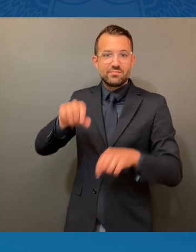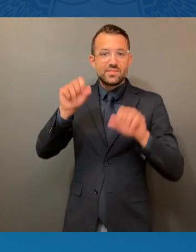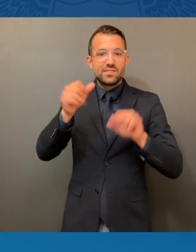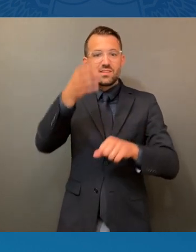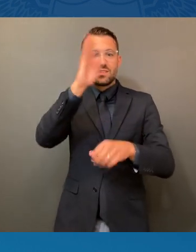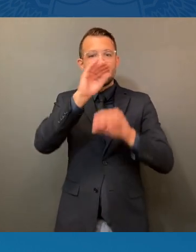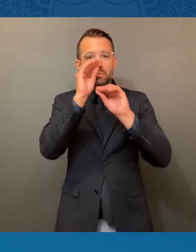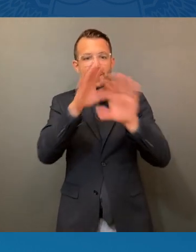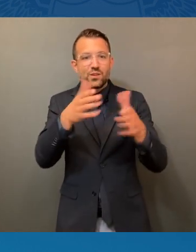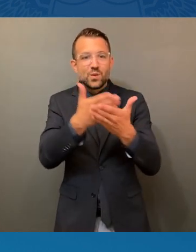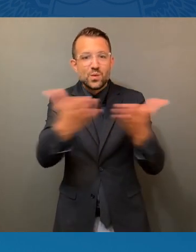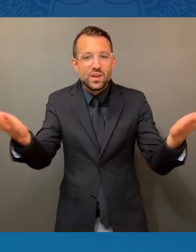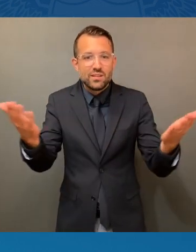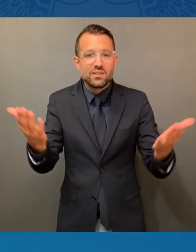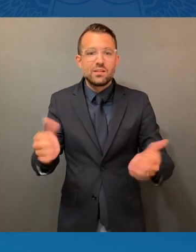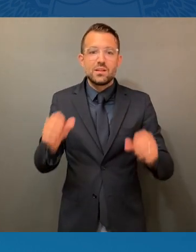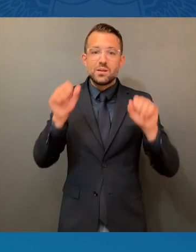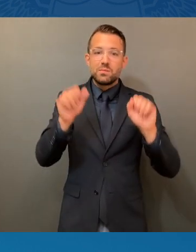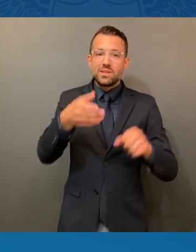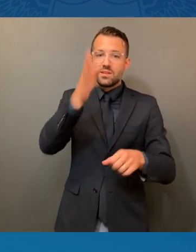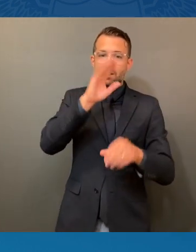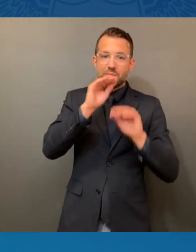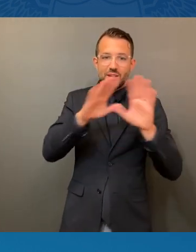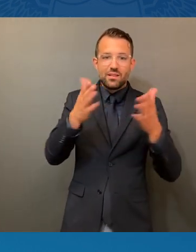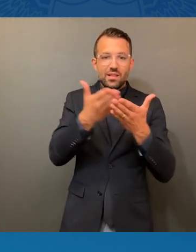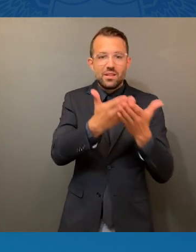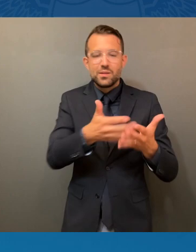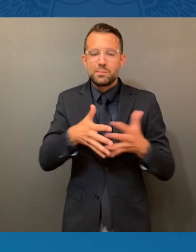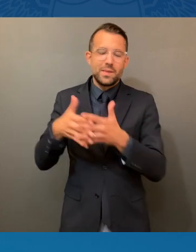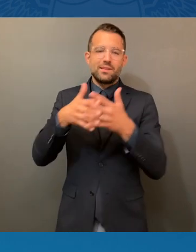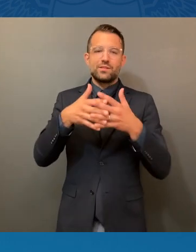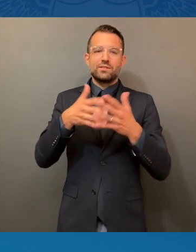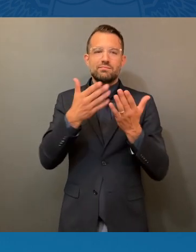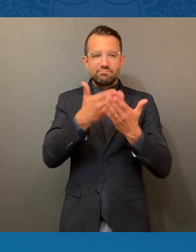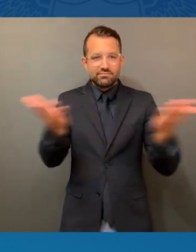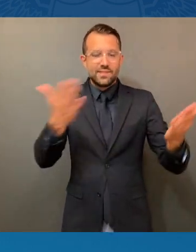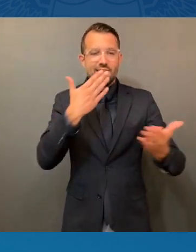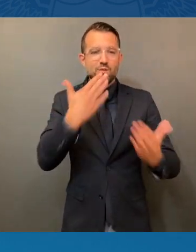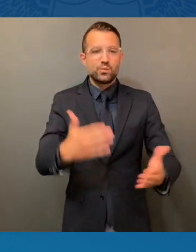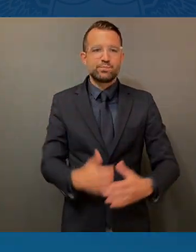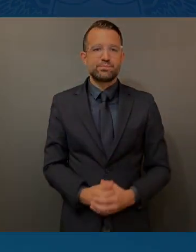Thank you all.